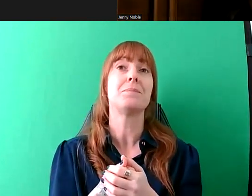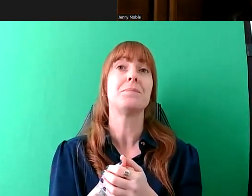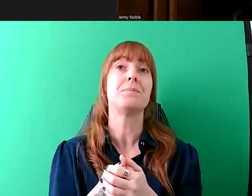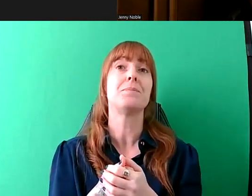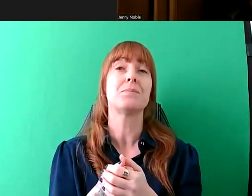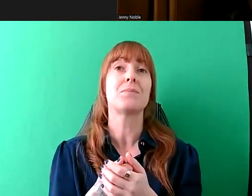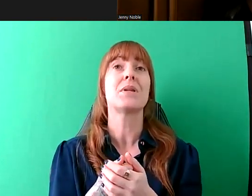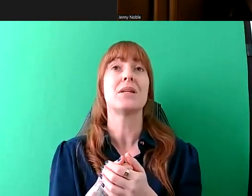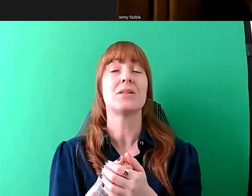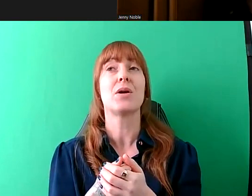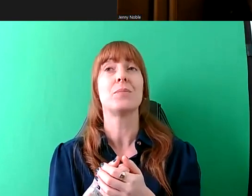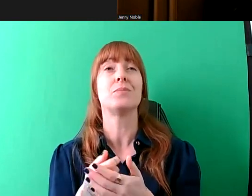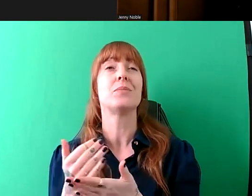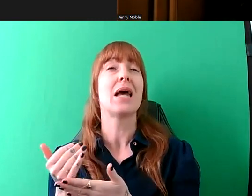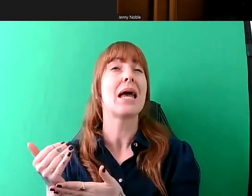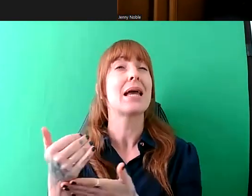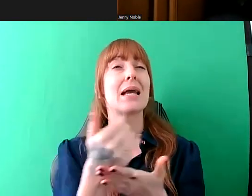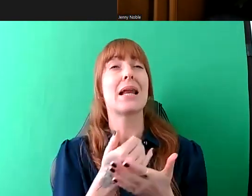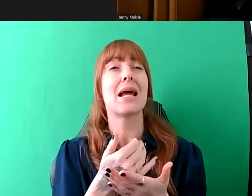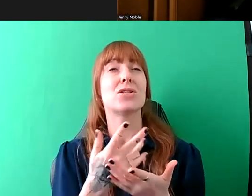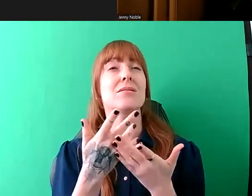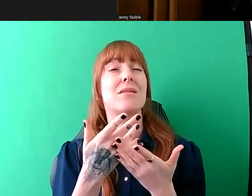that speak up for marginalized people, and not just speak up for them, but it's the